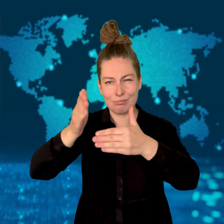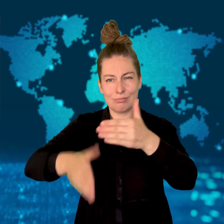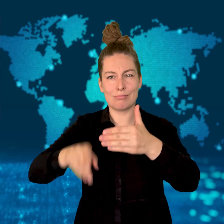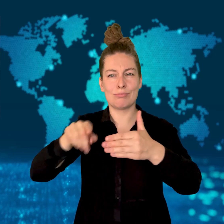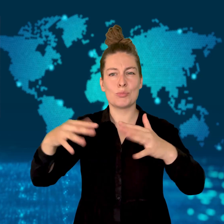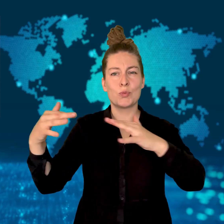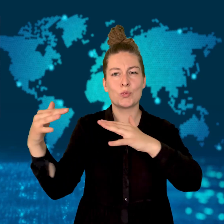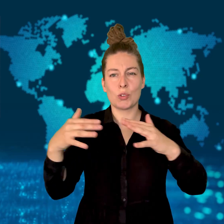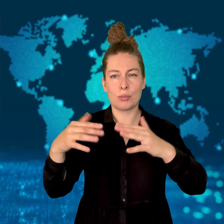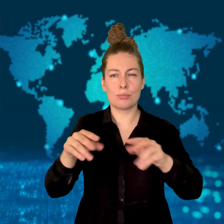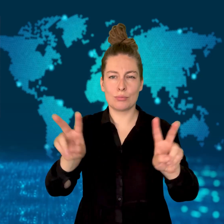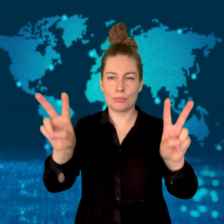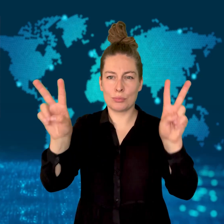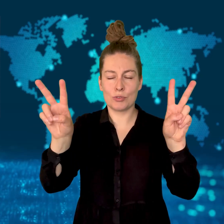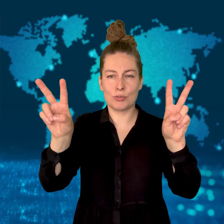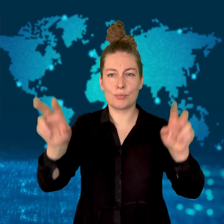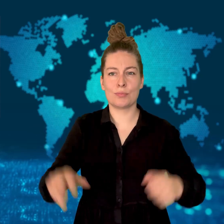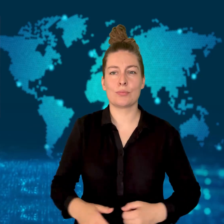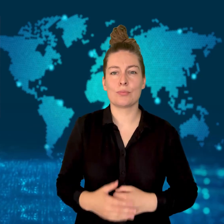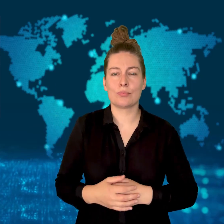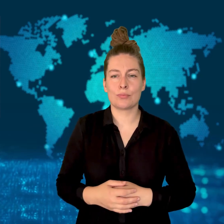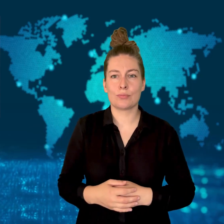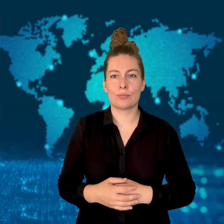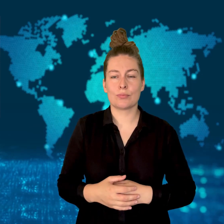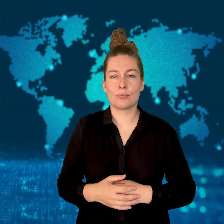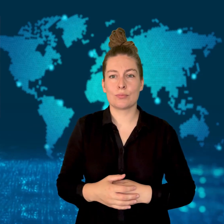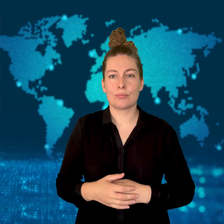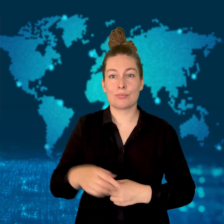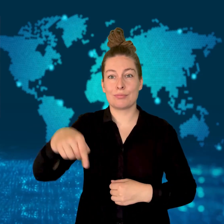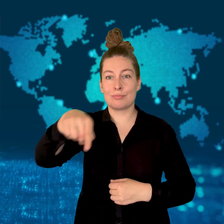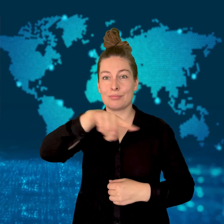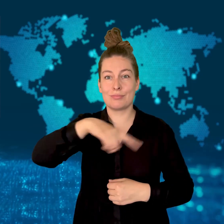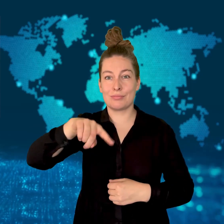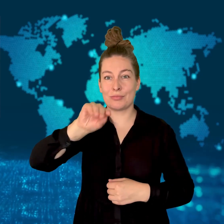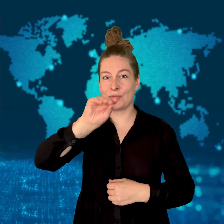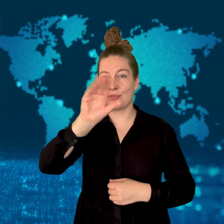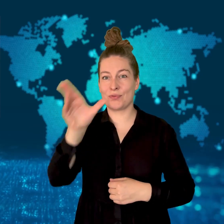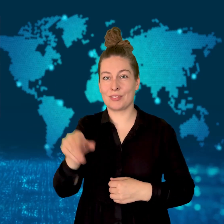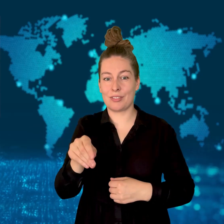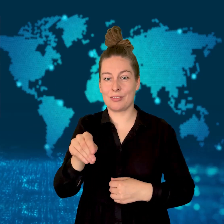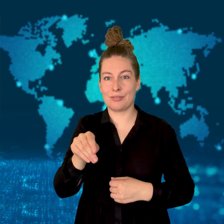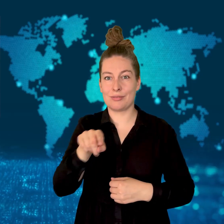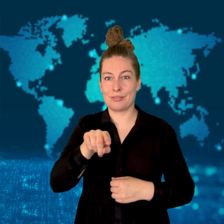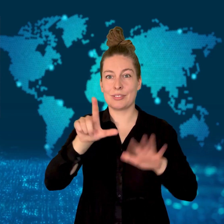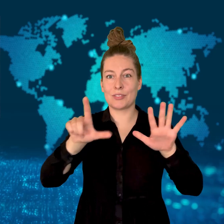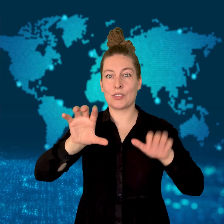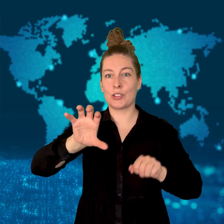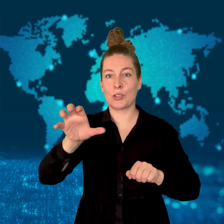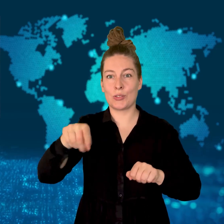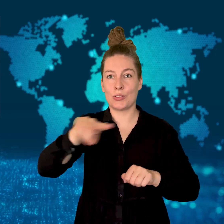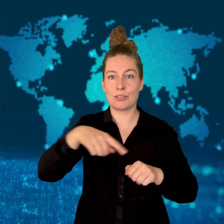When they arrived, they were met by a volley of Russian missiles in Kyiv.